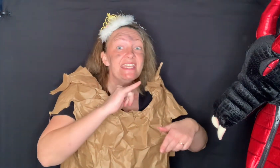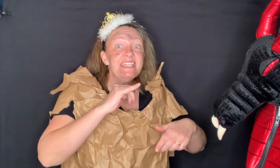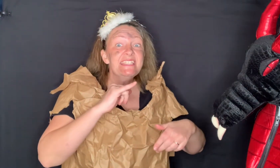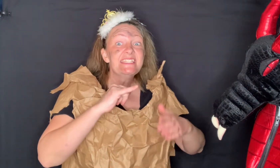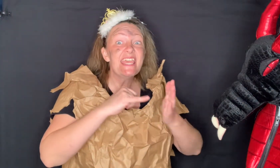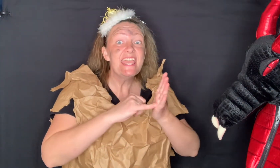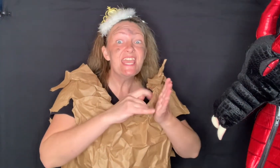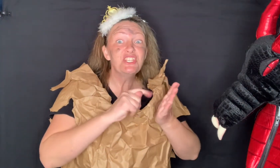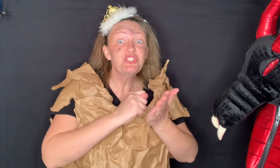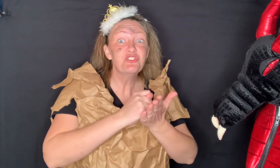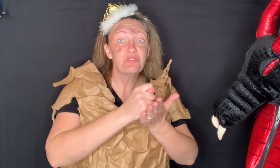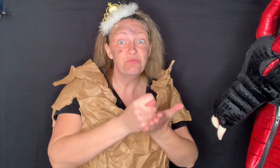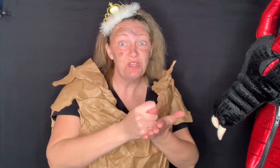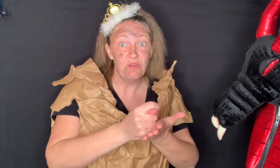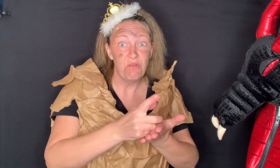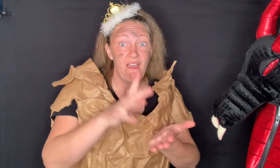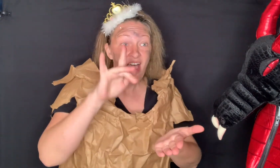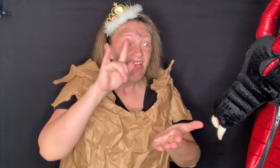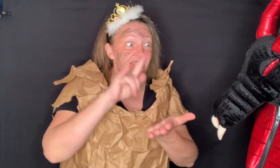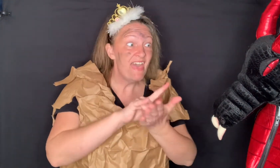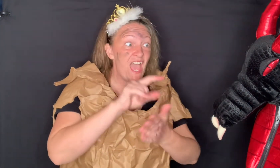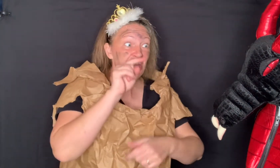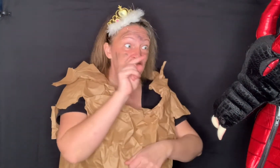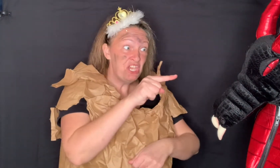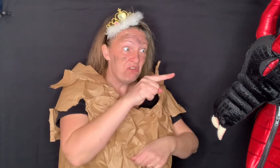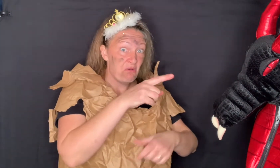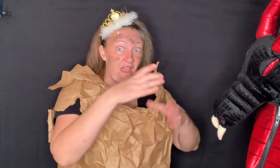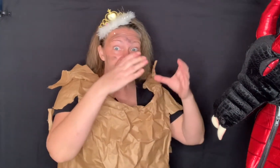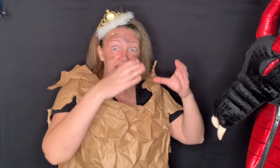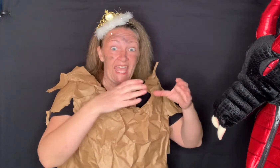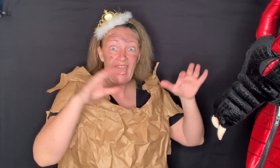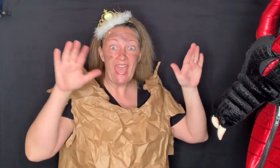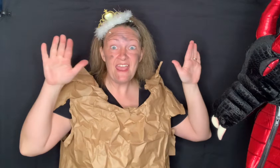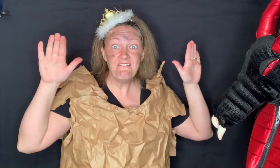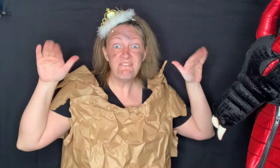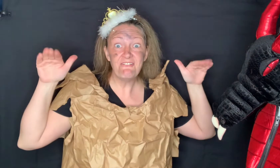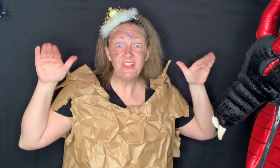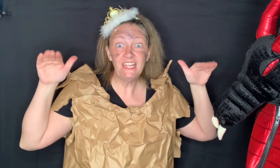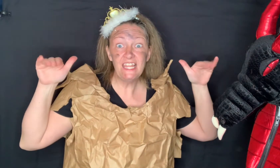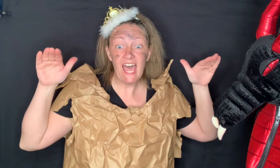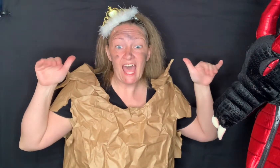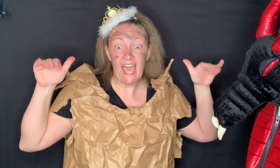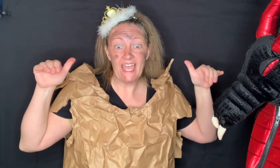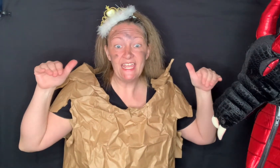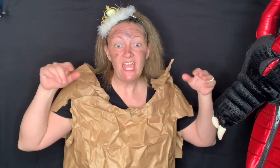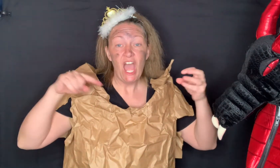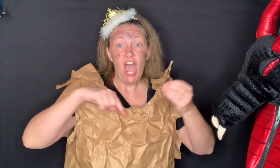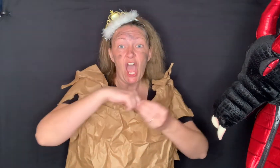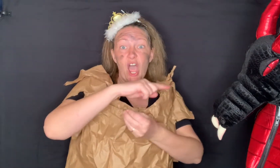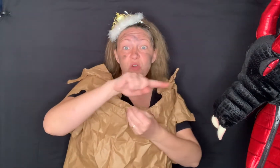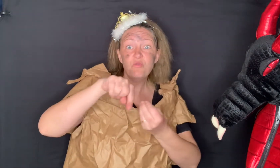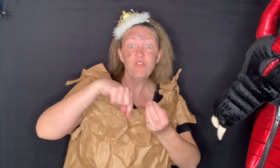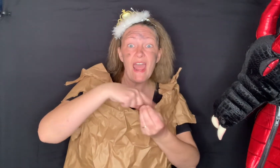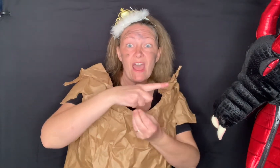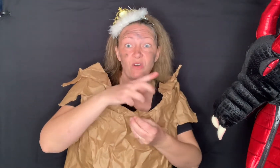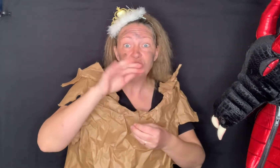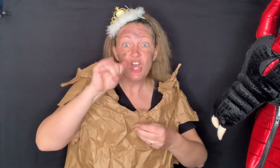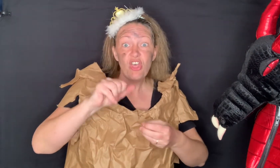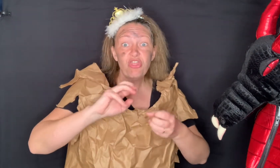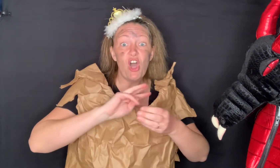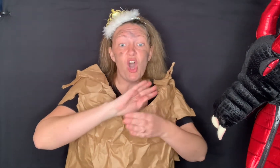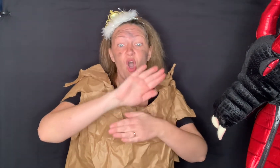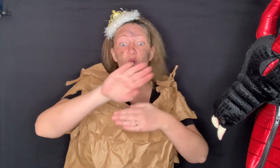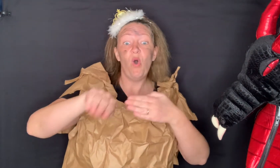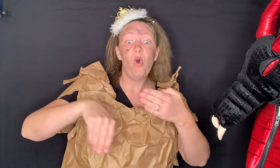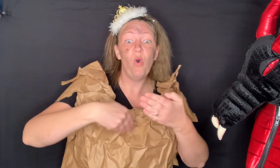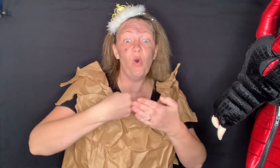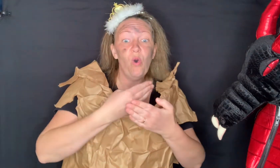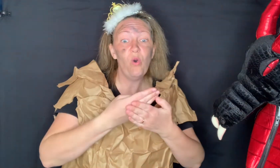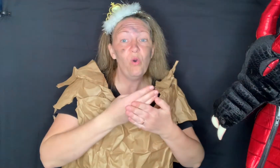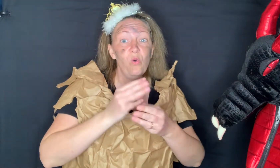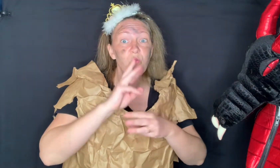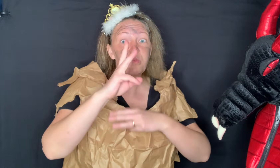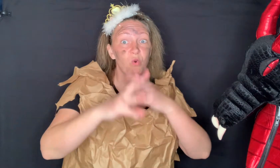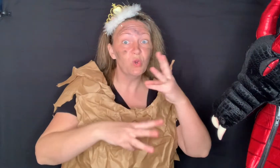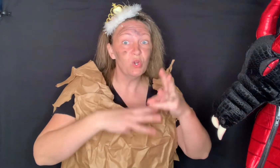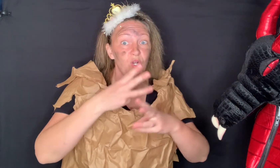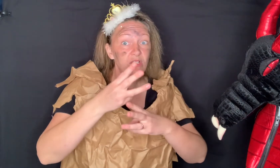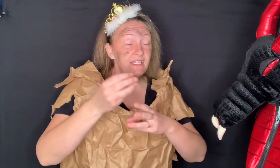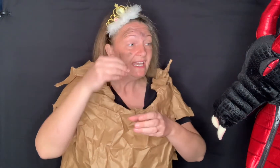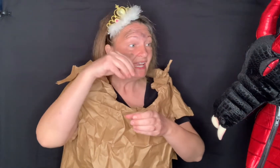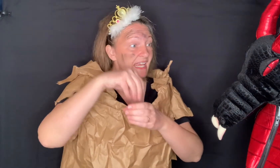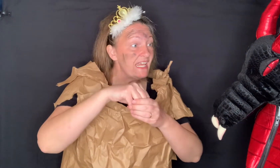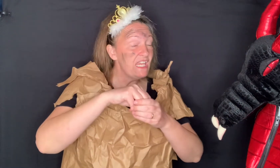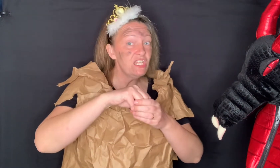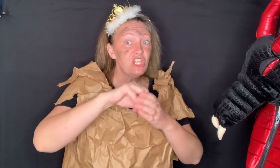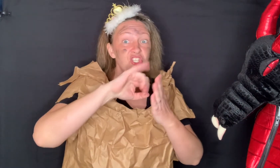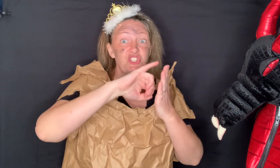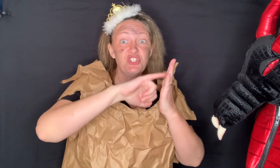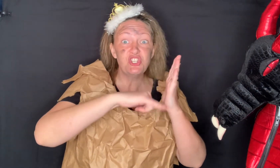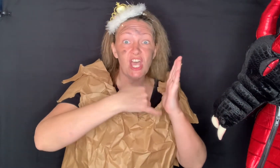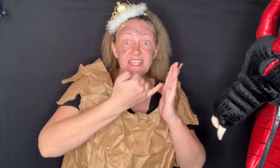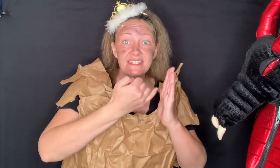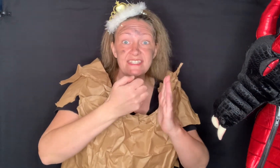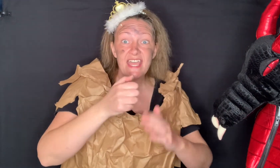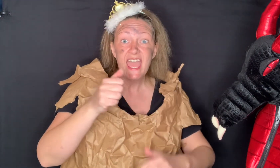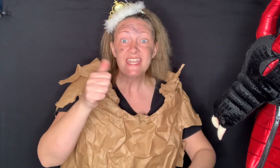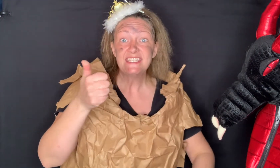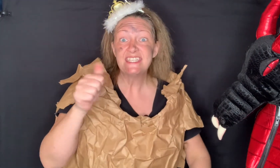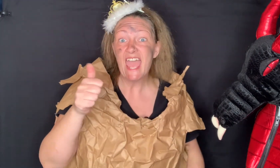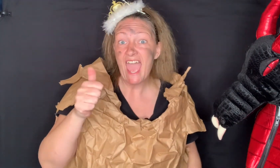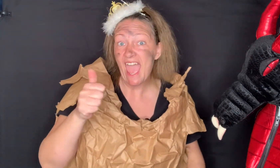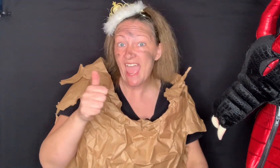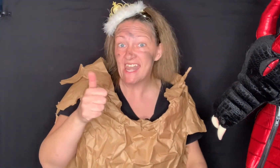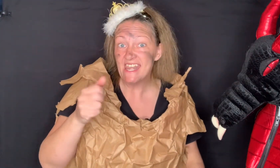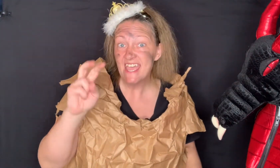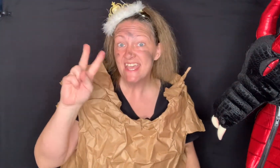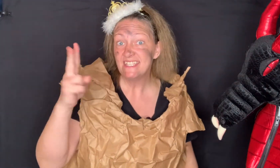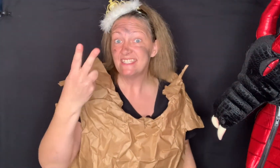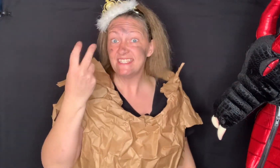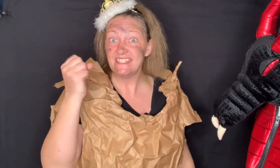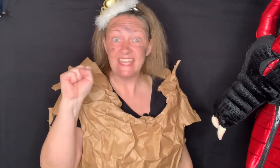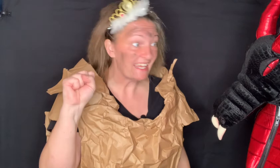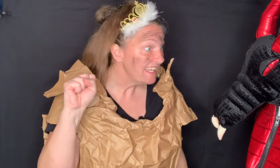is it true that you can fly around the whole world in just ten (10) seconds?"